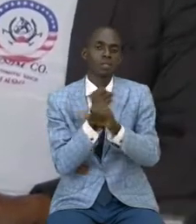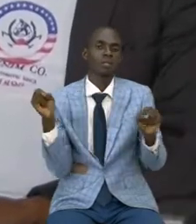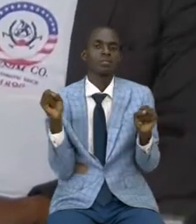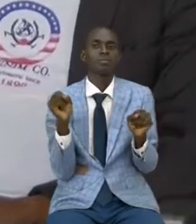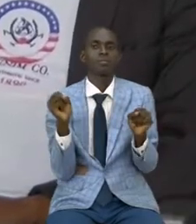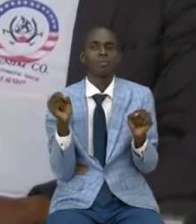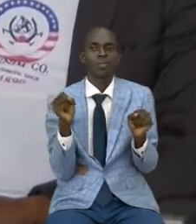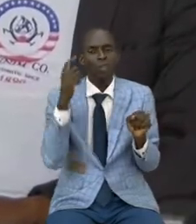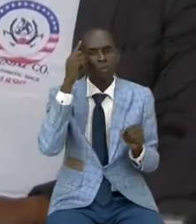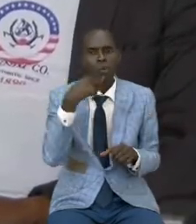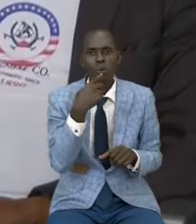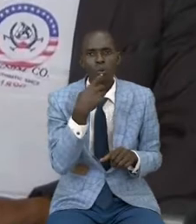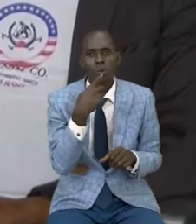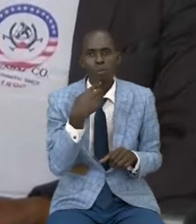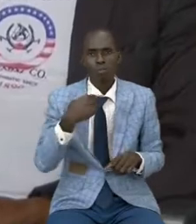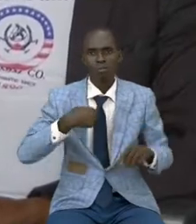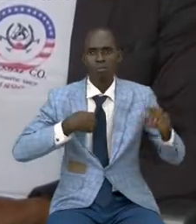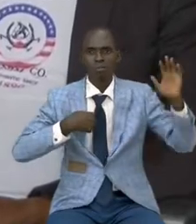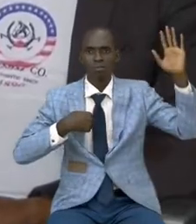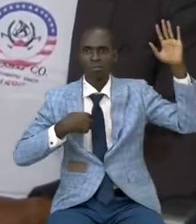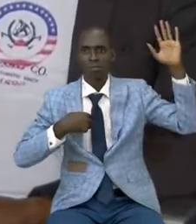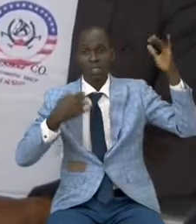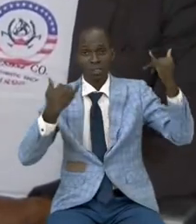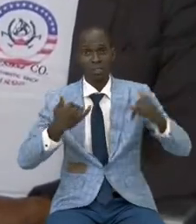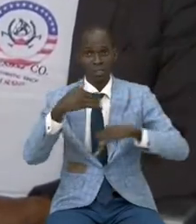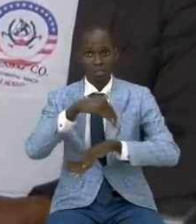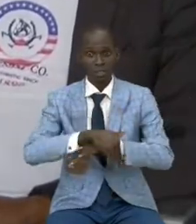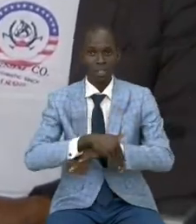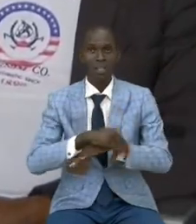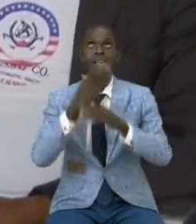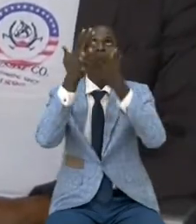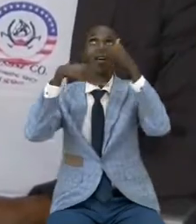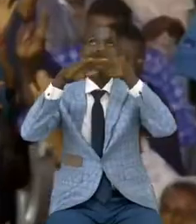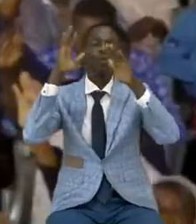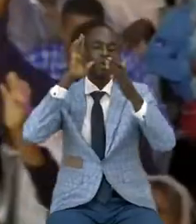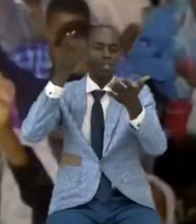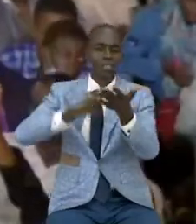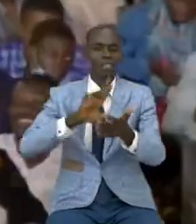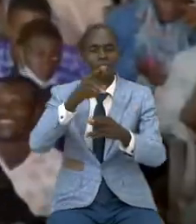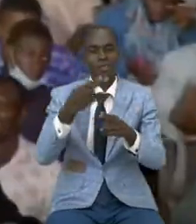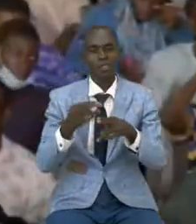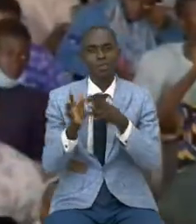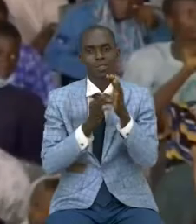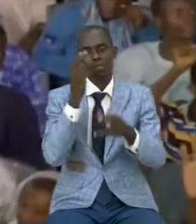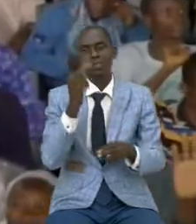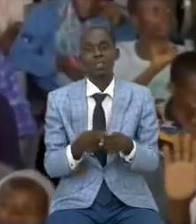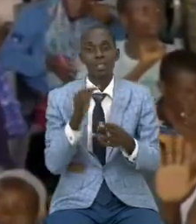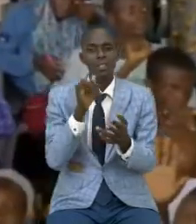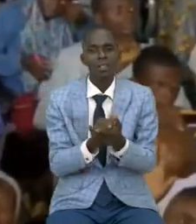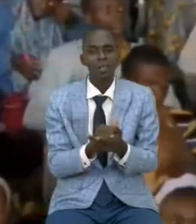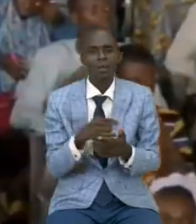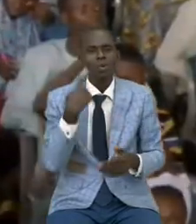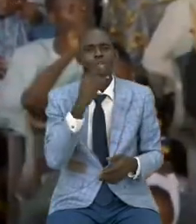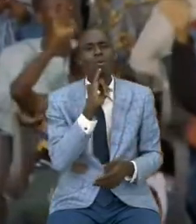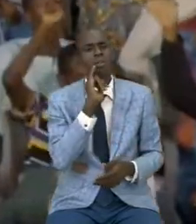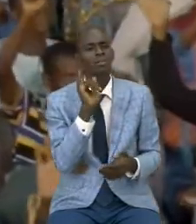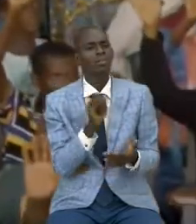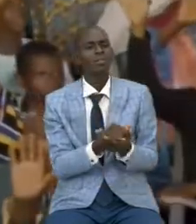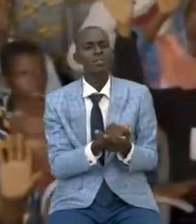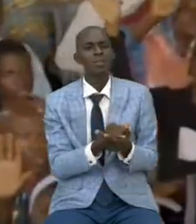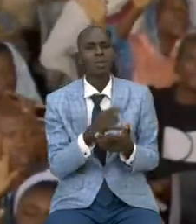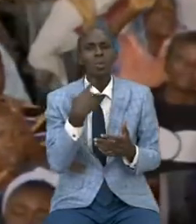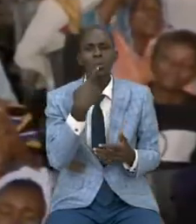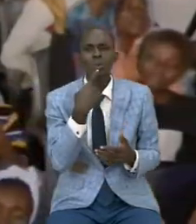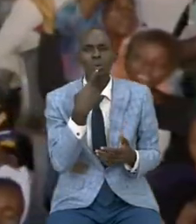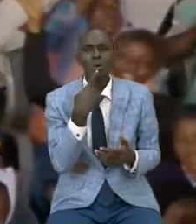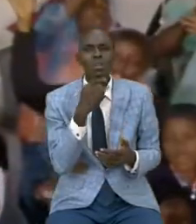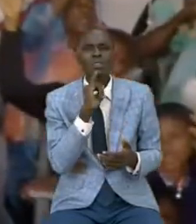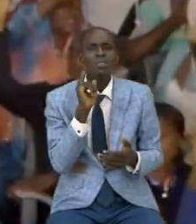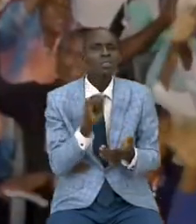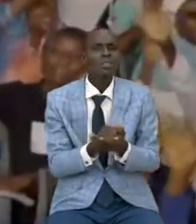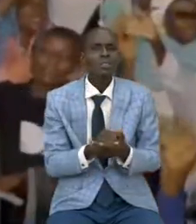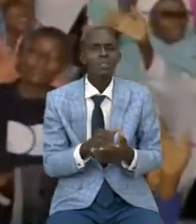are you tonight heaven will register your name that who is said who is saved you are